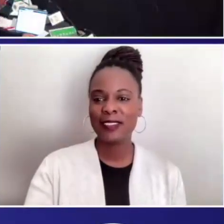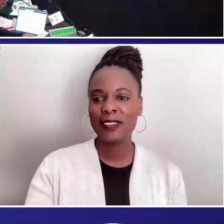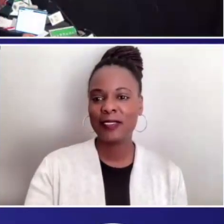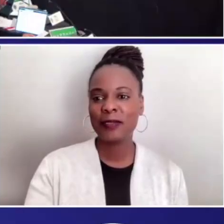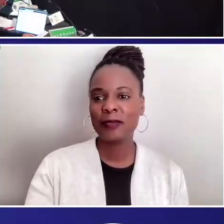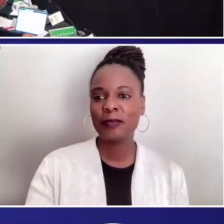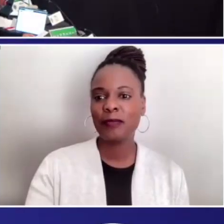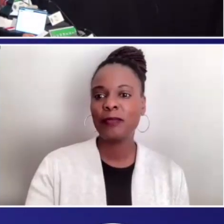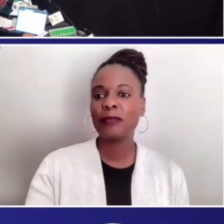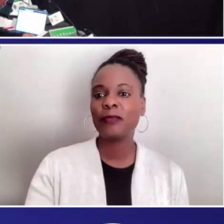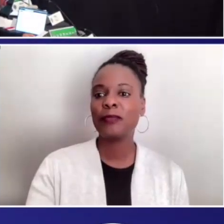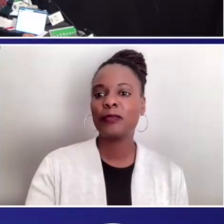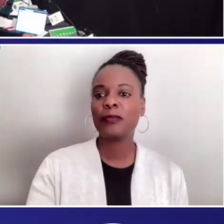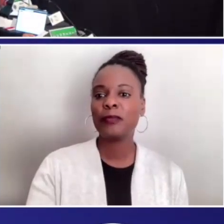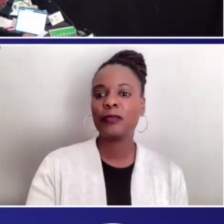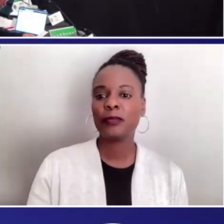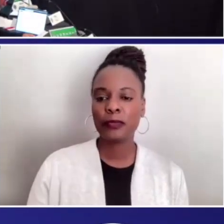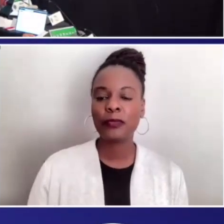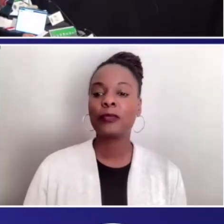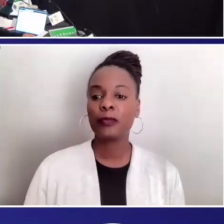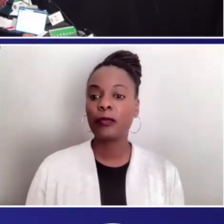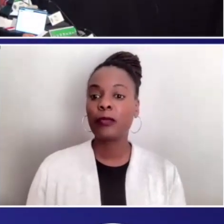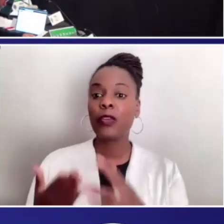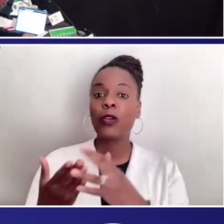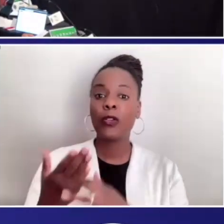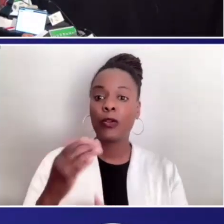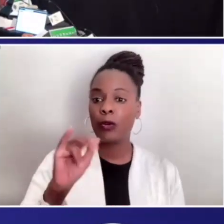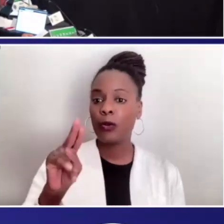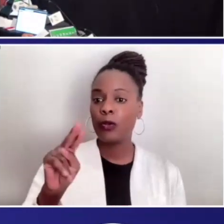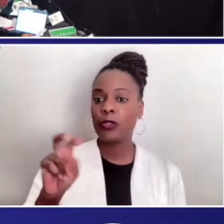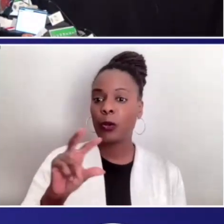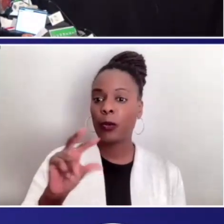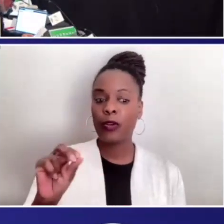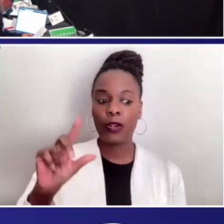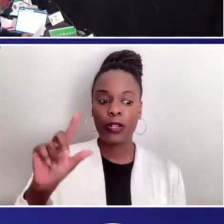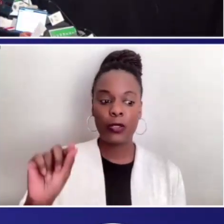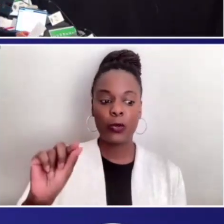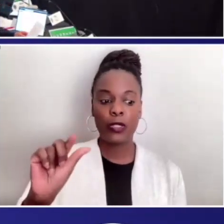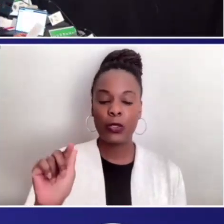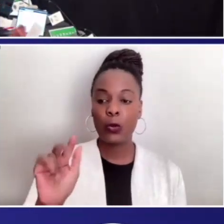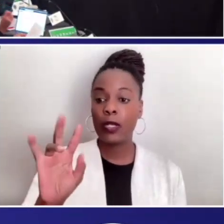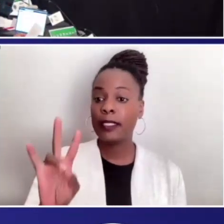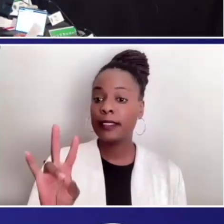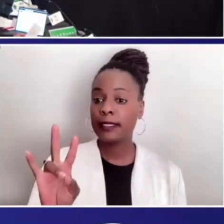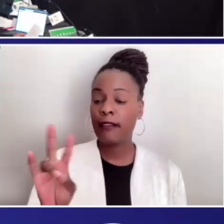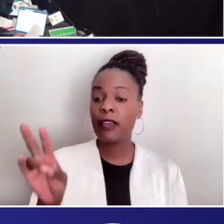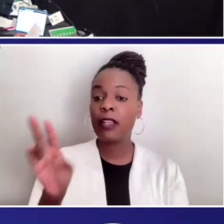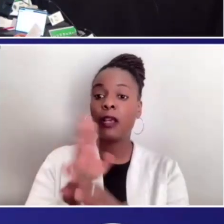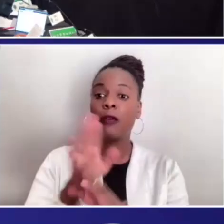Okay. Through June 30, 2027, professional student means a student